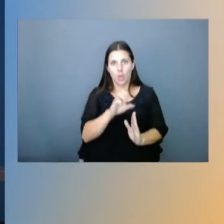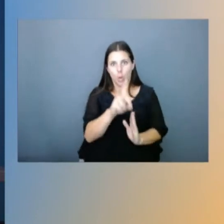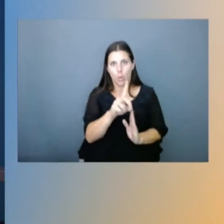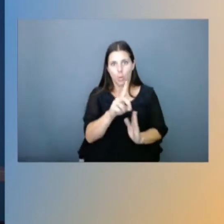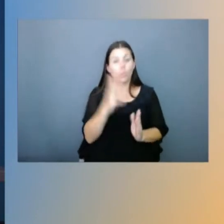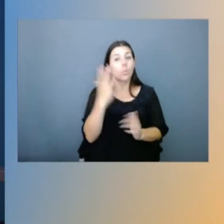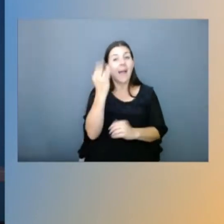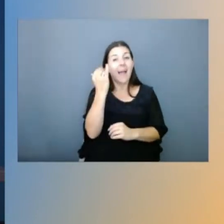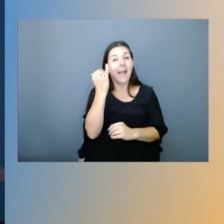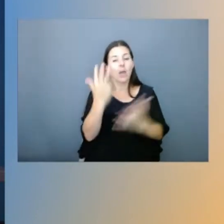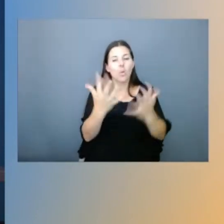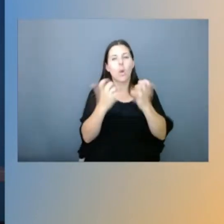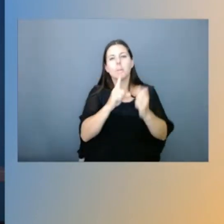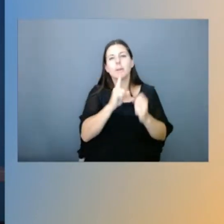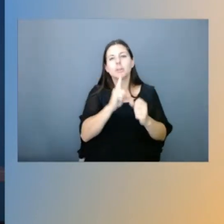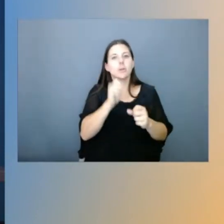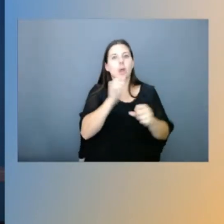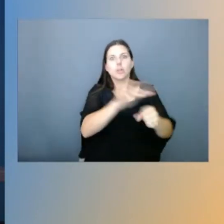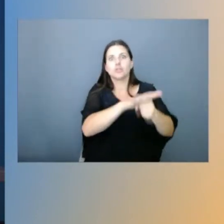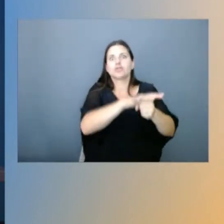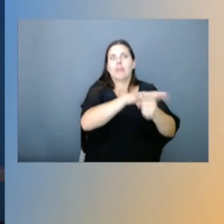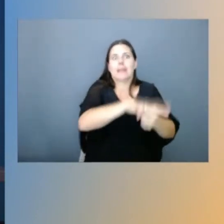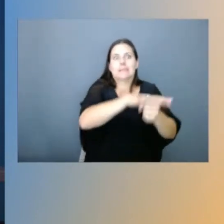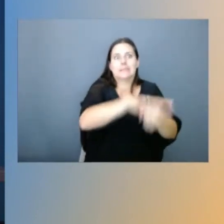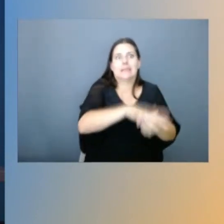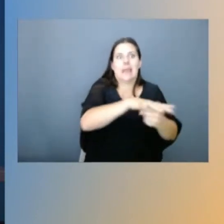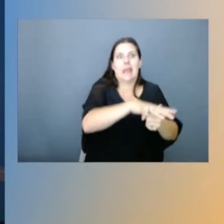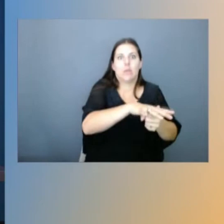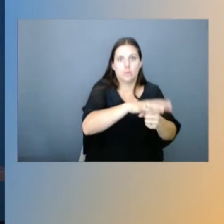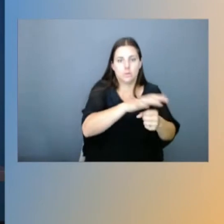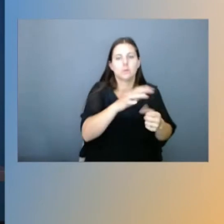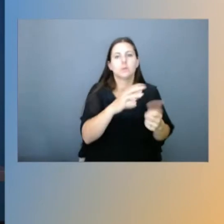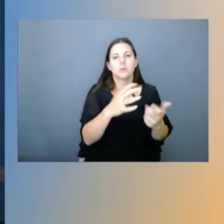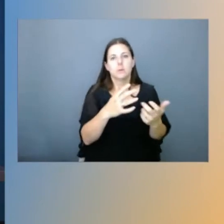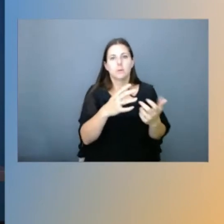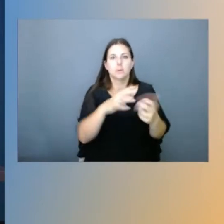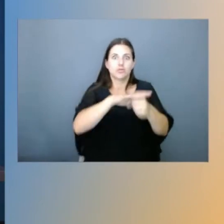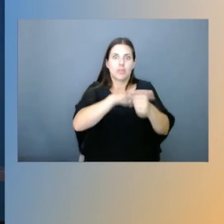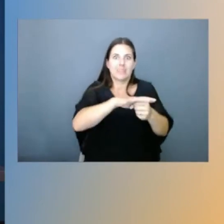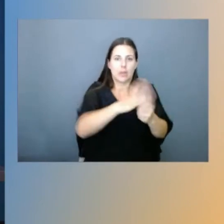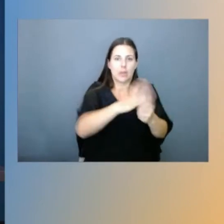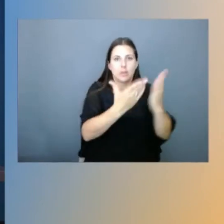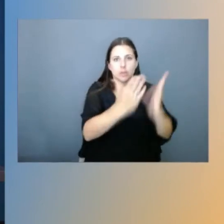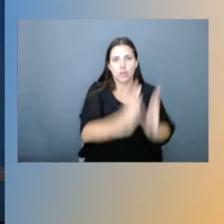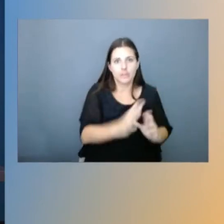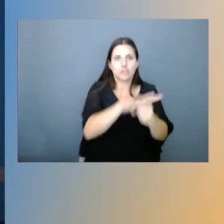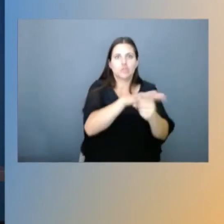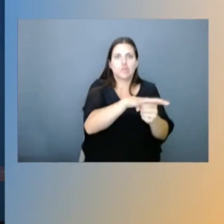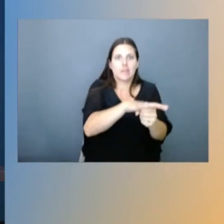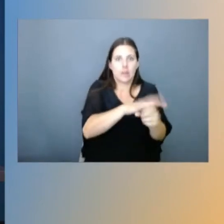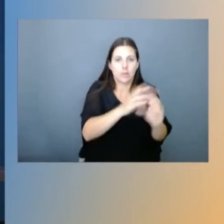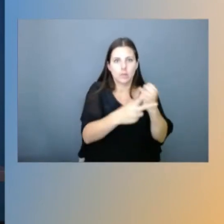don't stress out the server, which in turn stresses out the storage, and create latency spikes. They want to avoid those latency spikes,